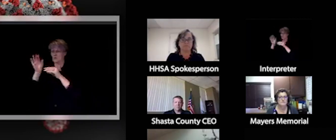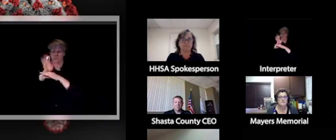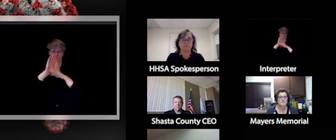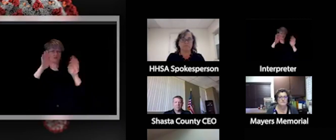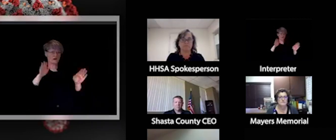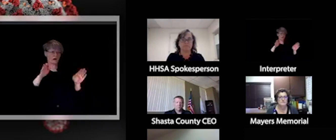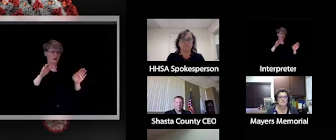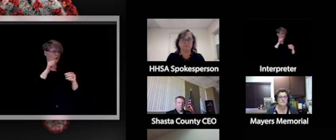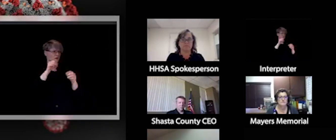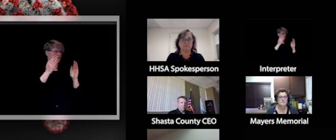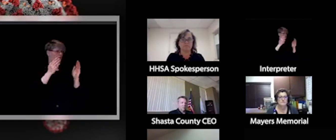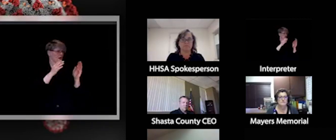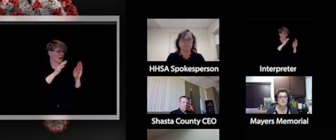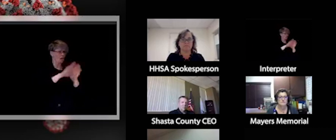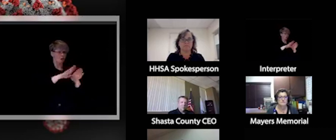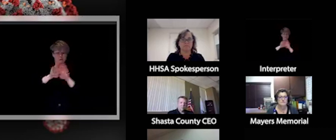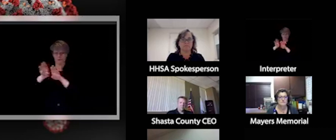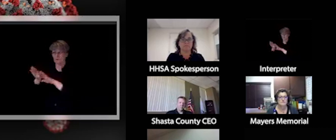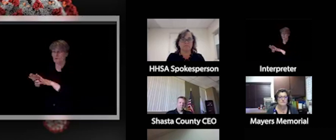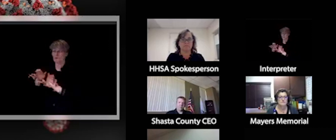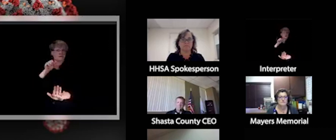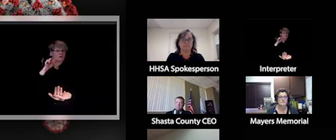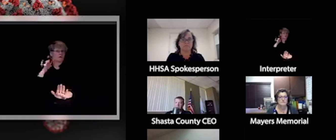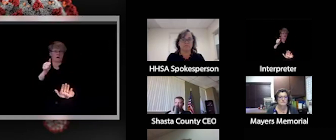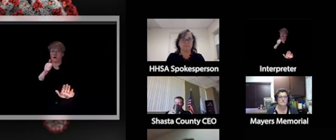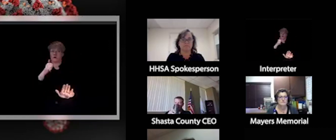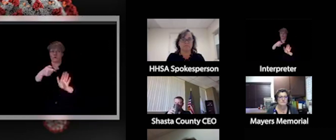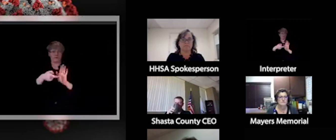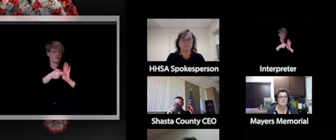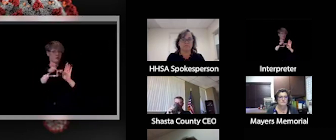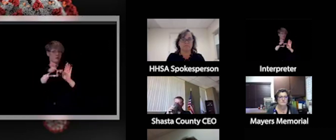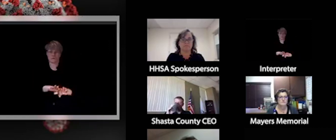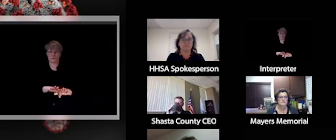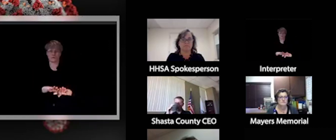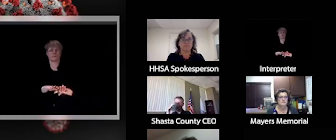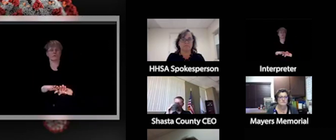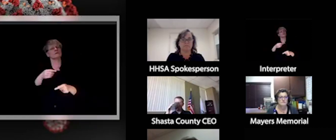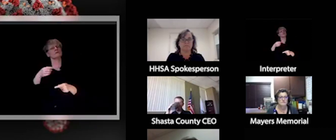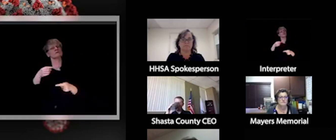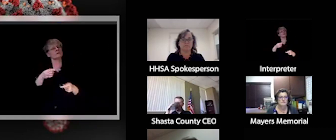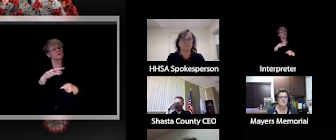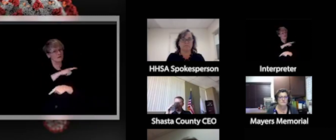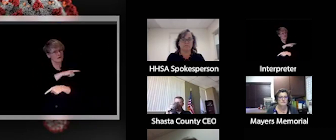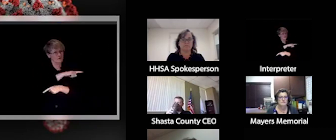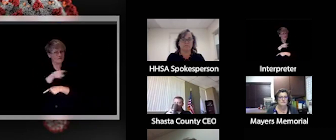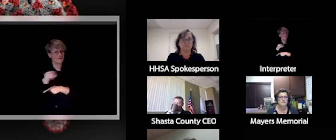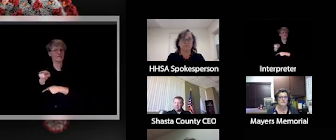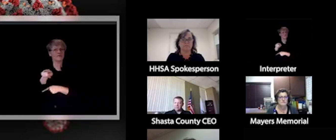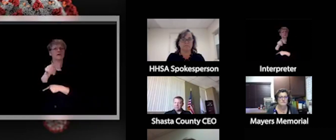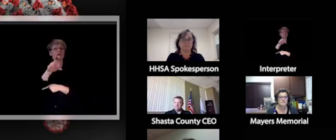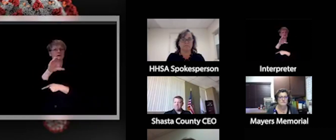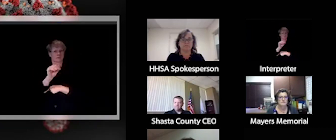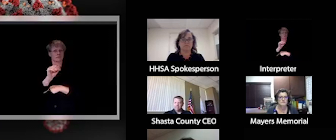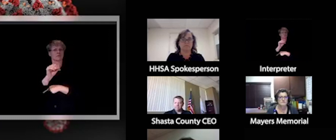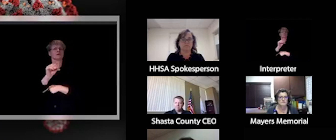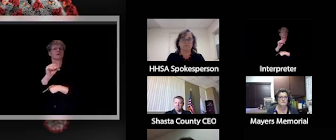there is any restriction on them from Shasta County, it’s just that it’s a corporate decision on their part.